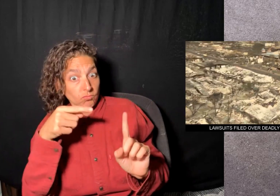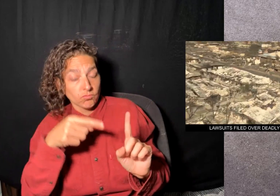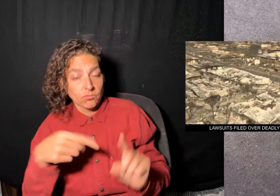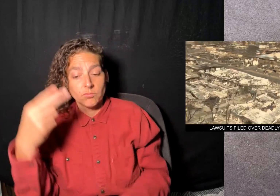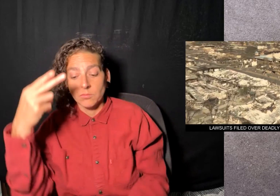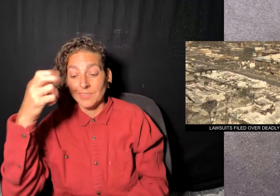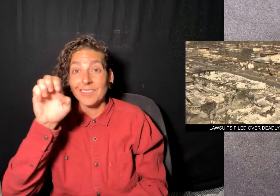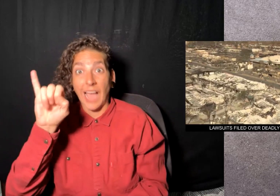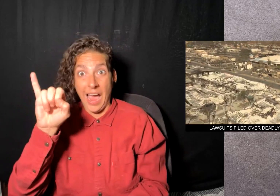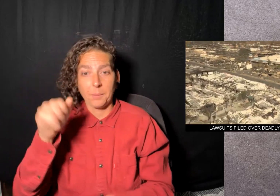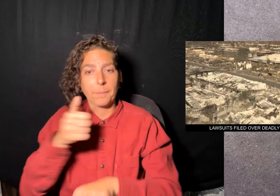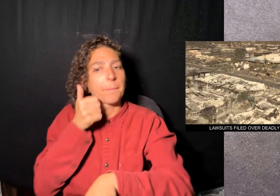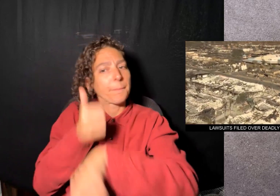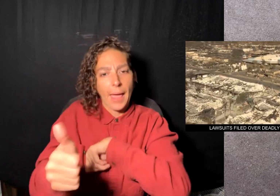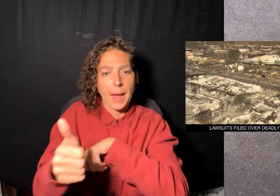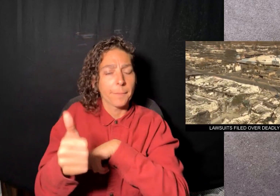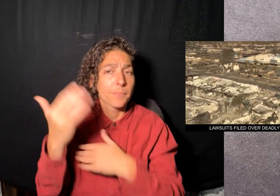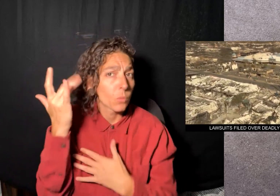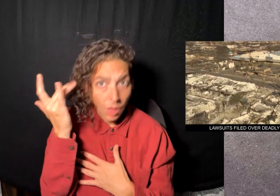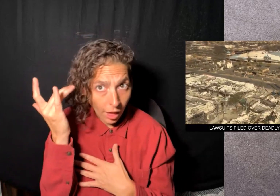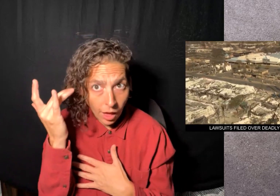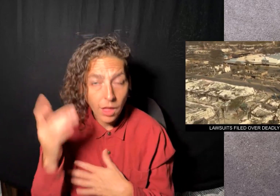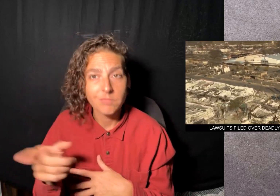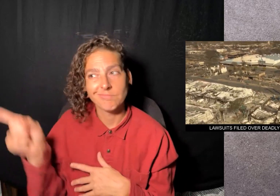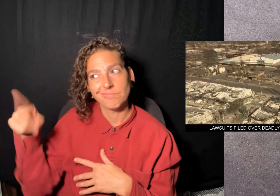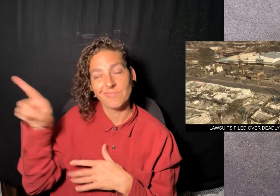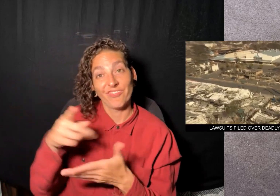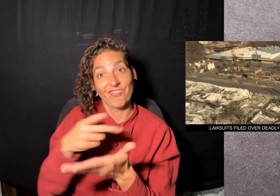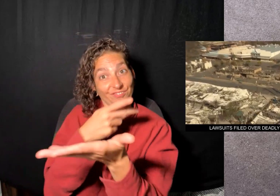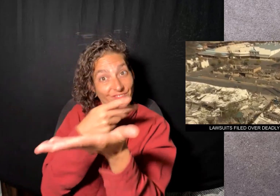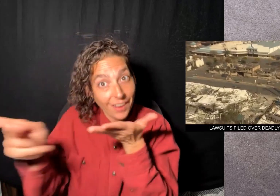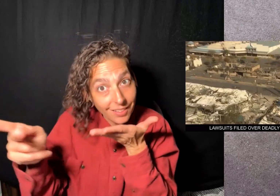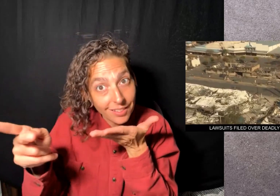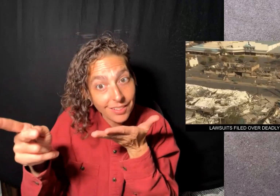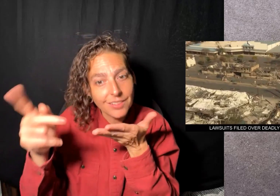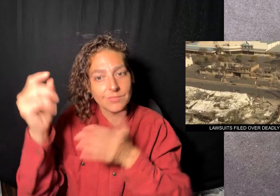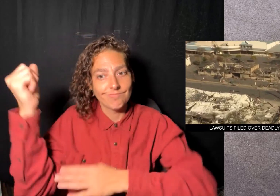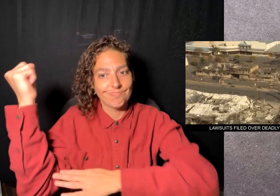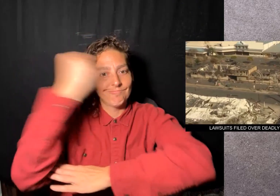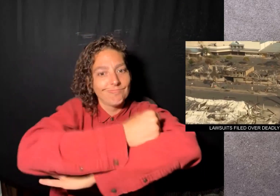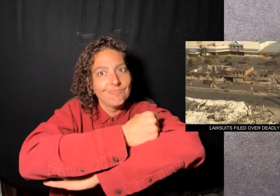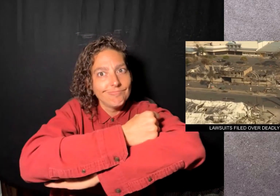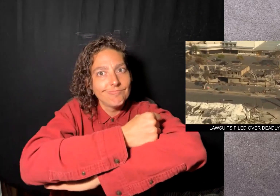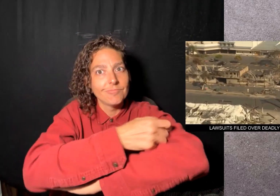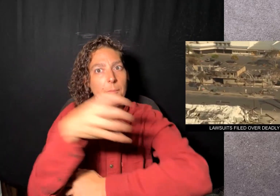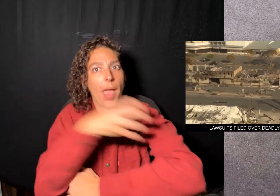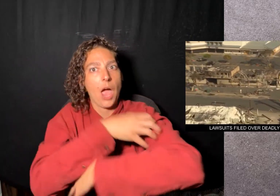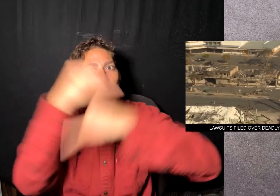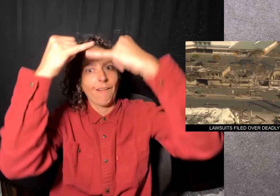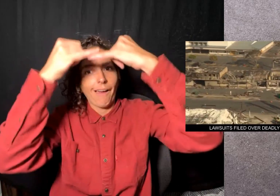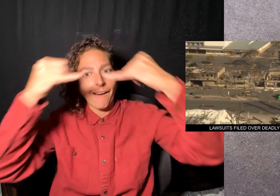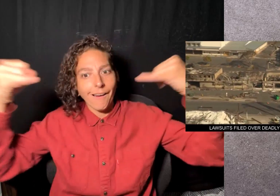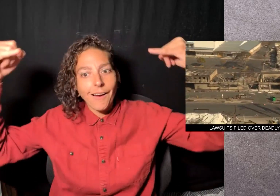to the lawsuit HEI is to blame because it failed to shut down power lines during hurricane